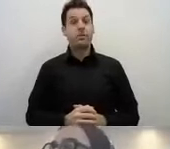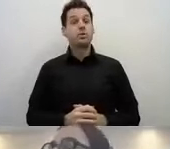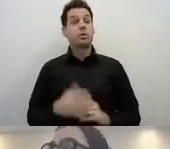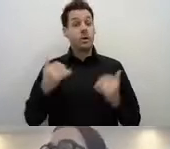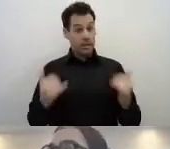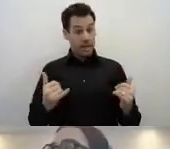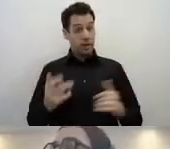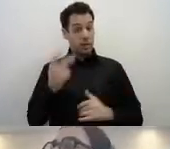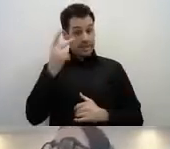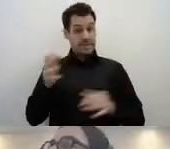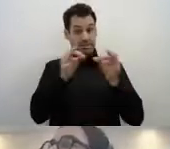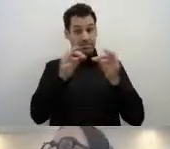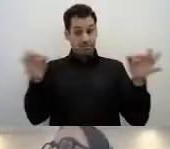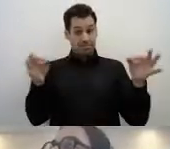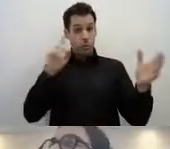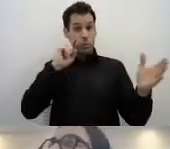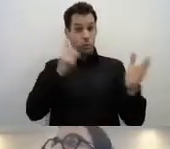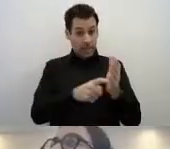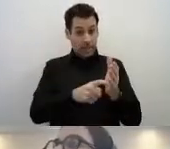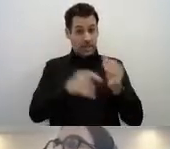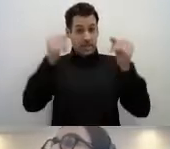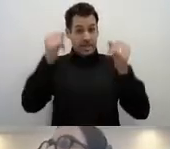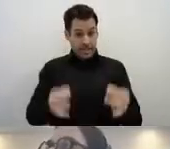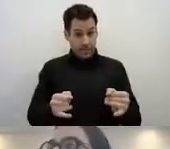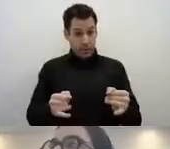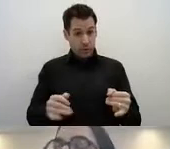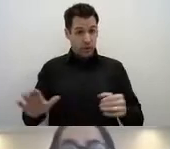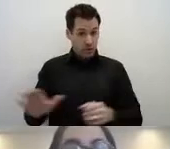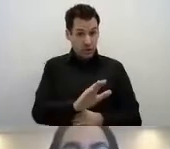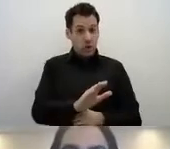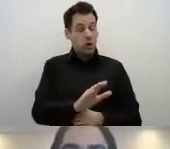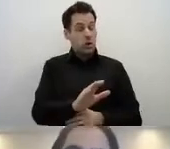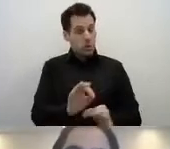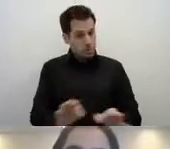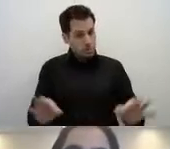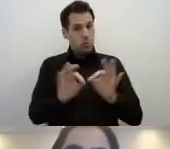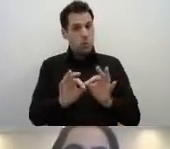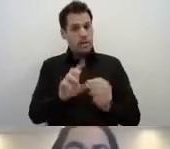a quote that says recognizing the individual worth and dignity of every member of the human family